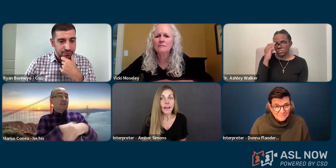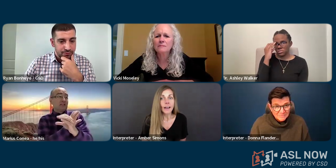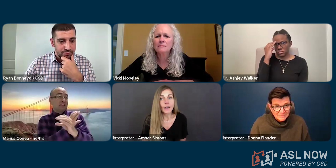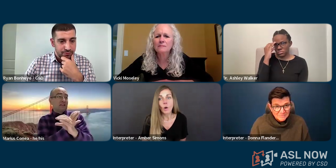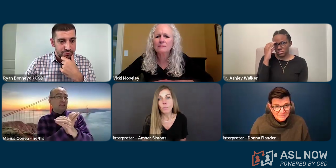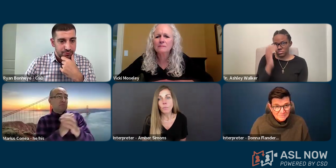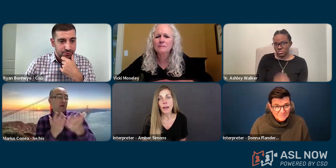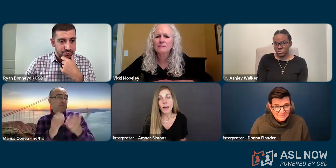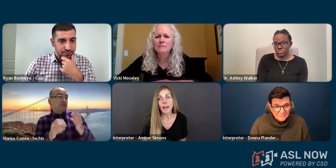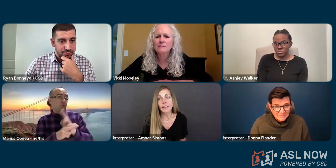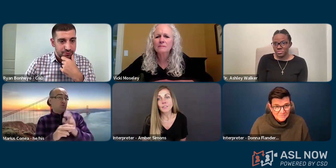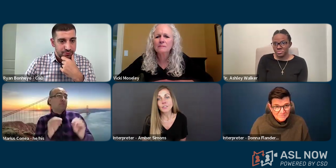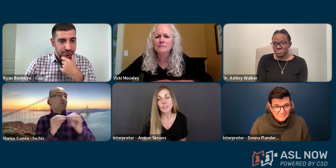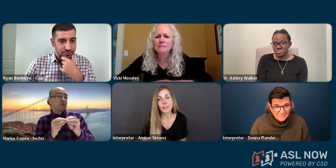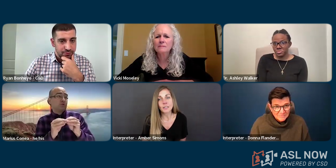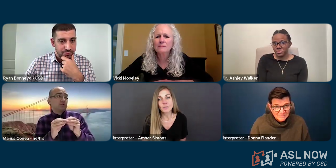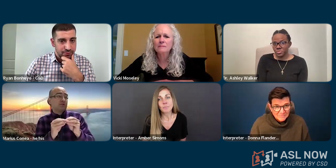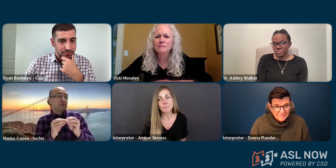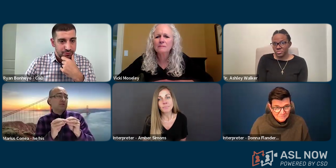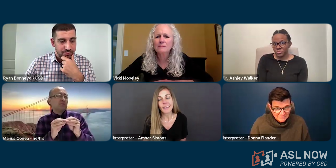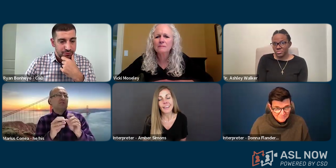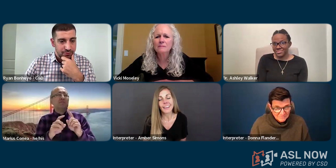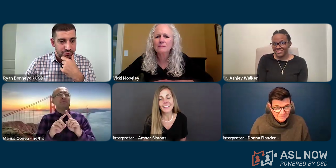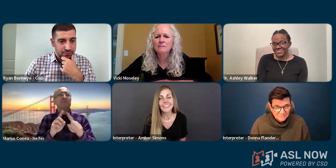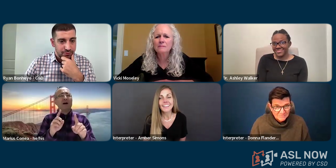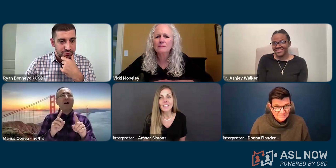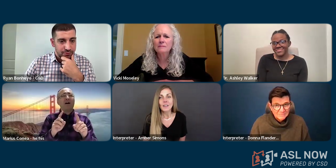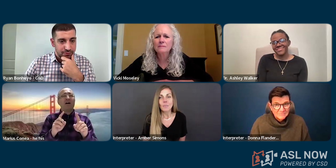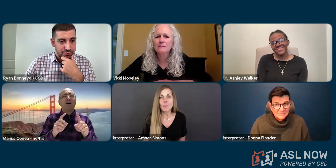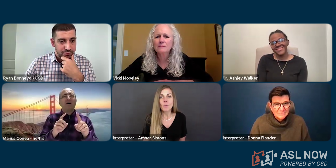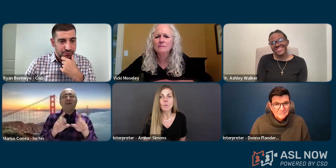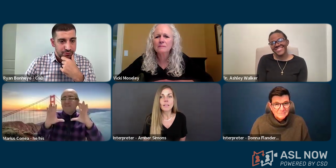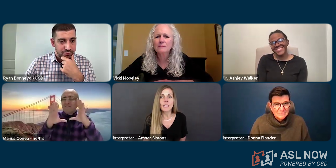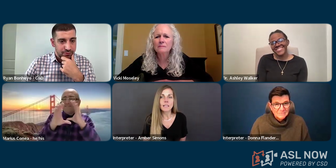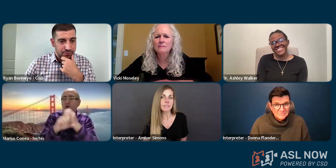I hope that people realize